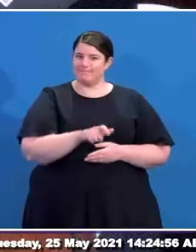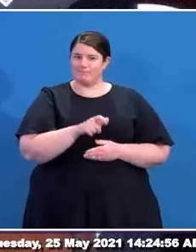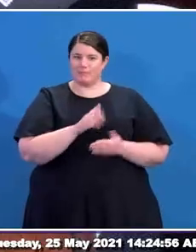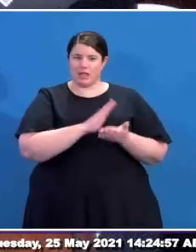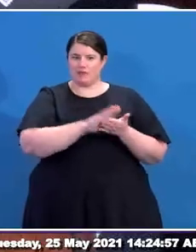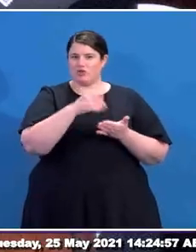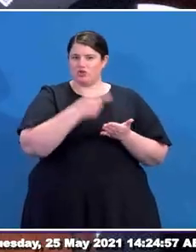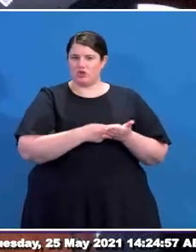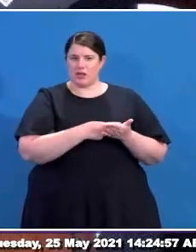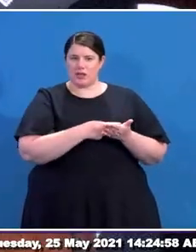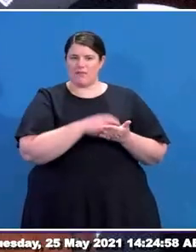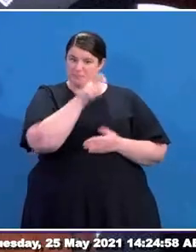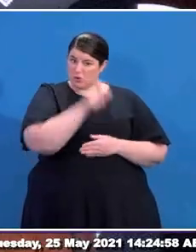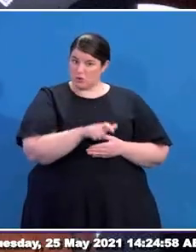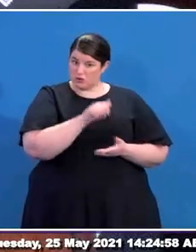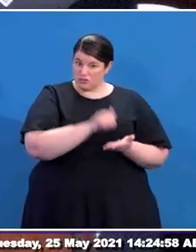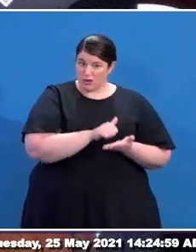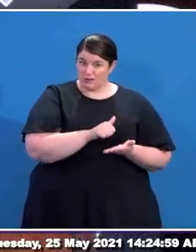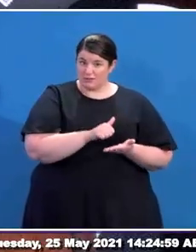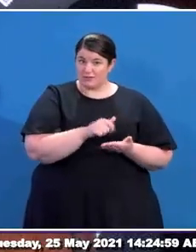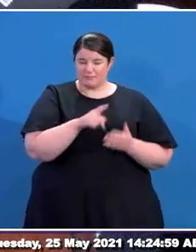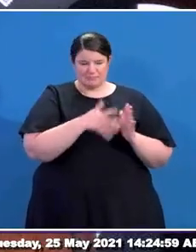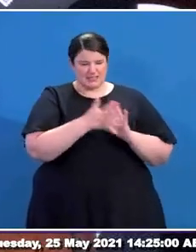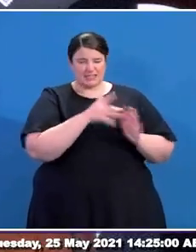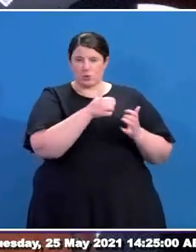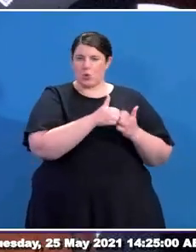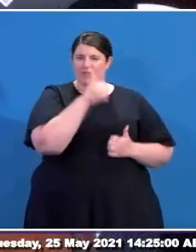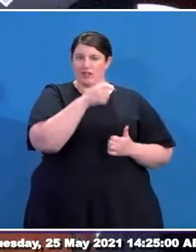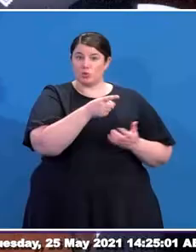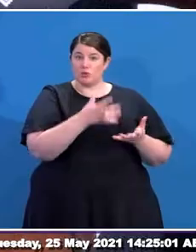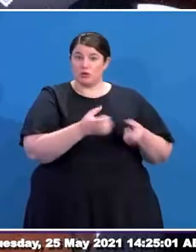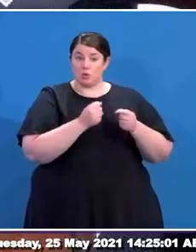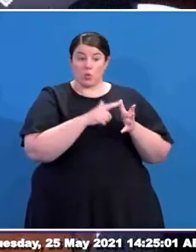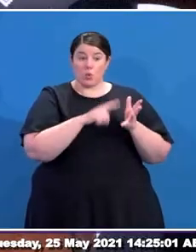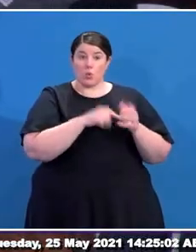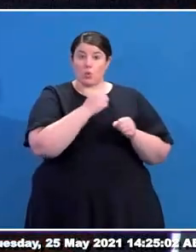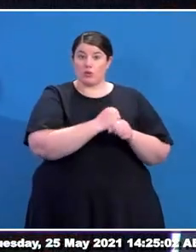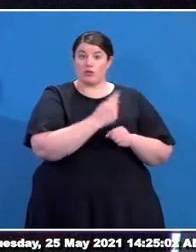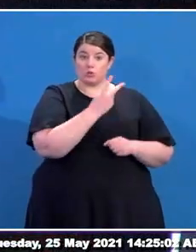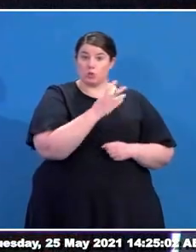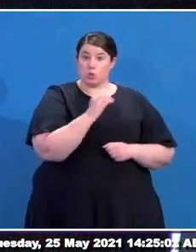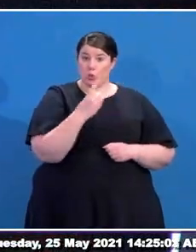That's a qualification you obtained in August 2017; is that right? That's correct.